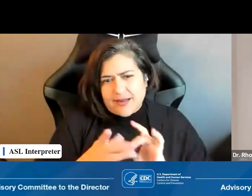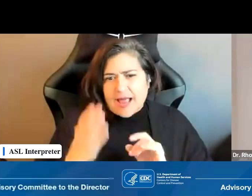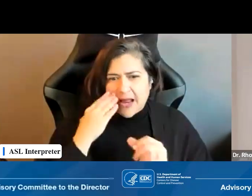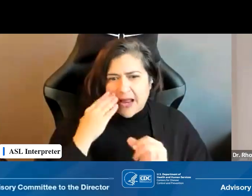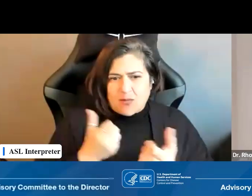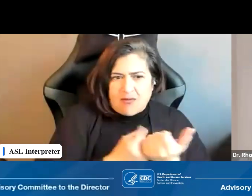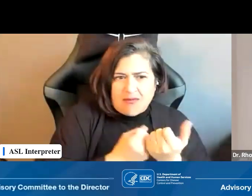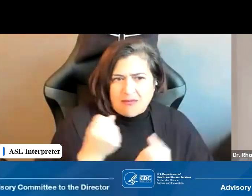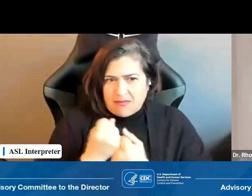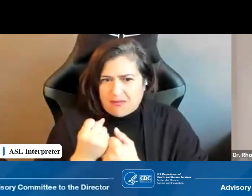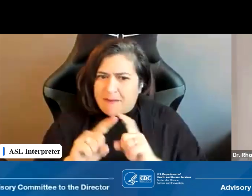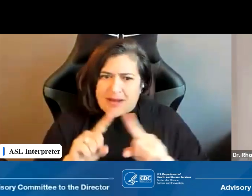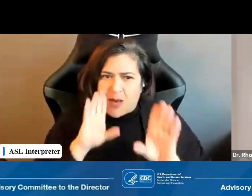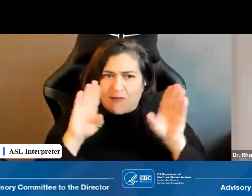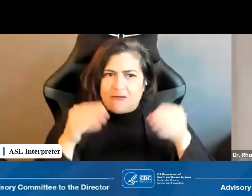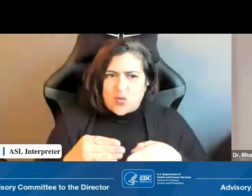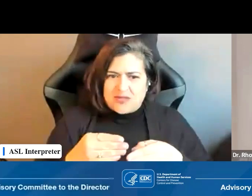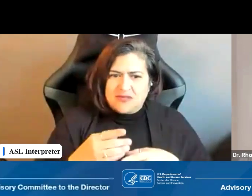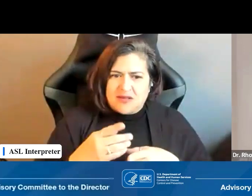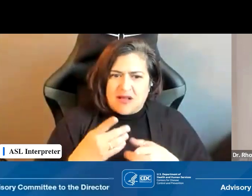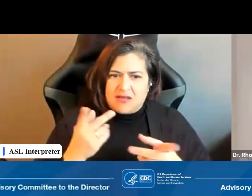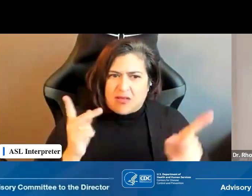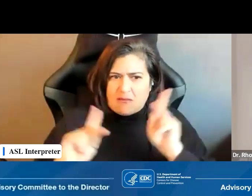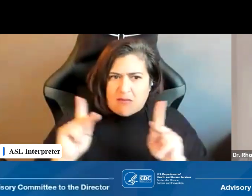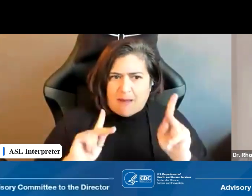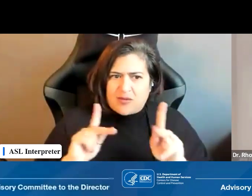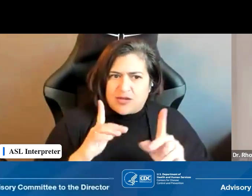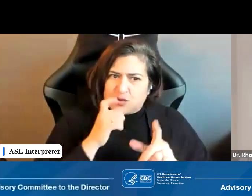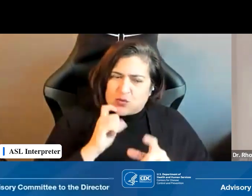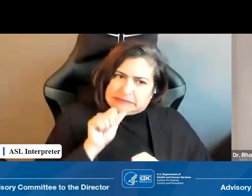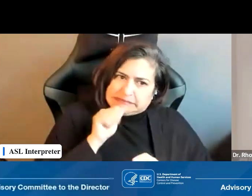but I would focus on the populations that are currently suffering, and I would be focusing